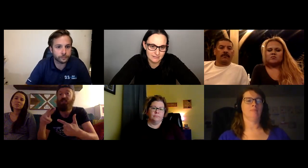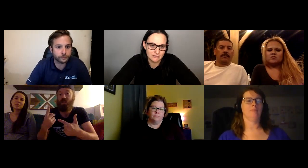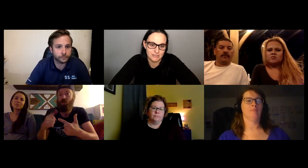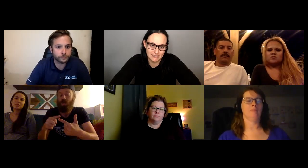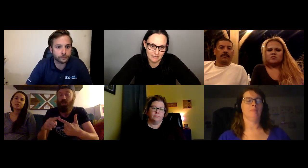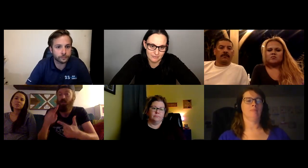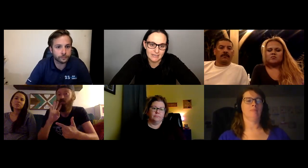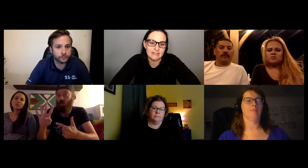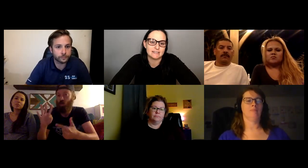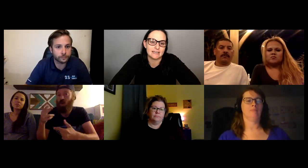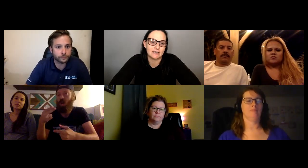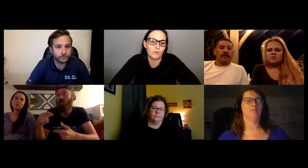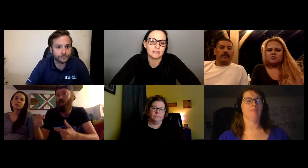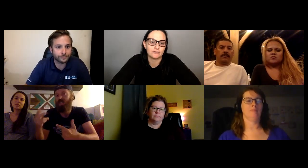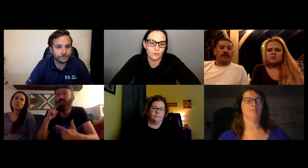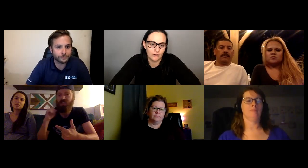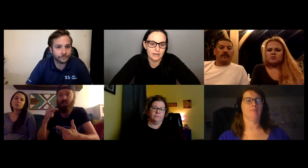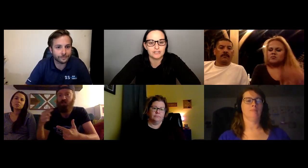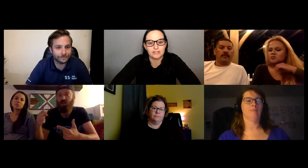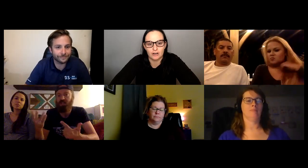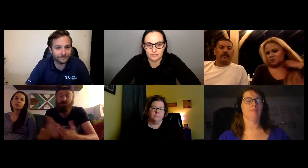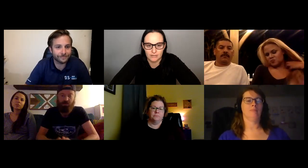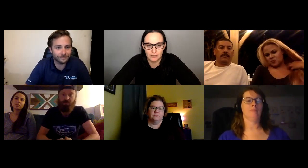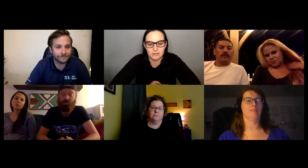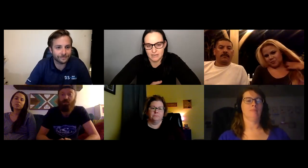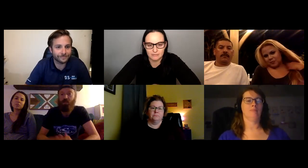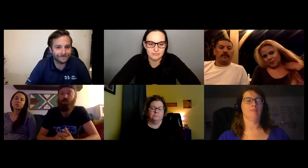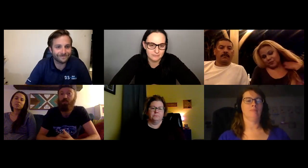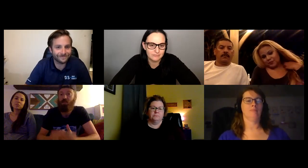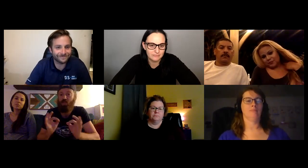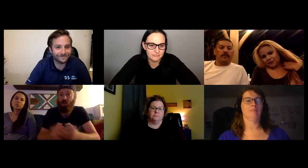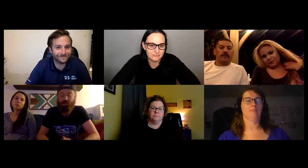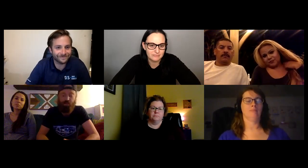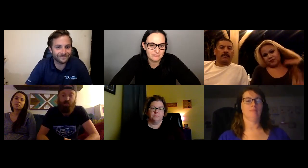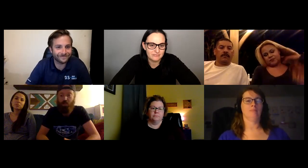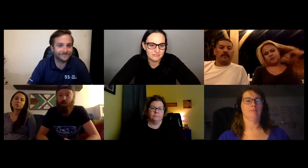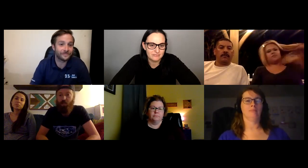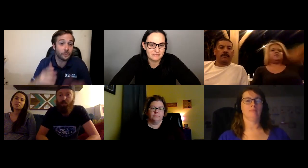she's deaf the second one is four and she's hard of hearing or deaf